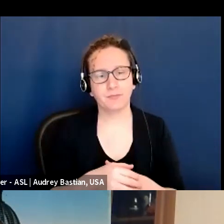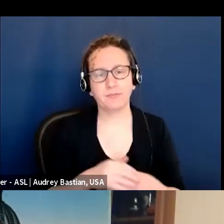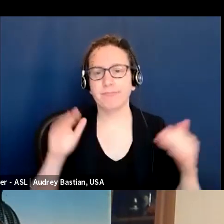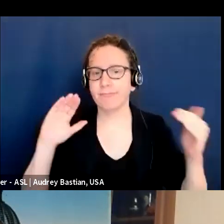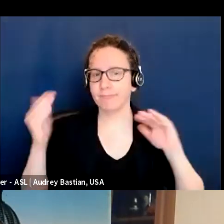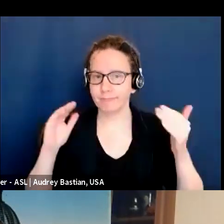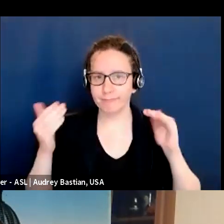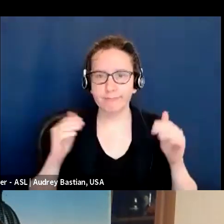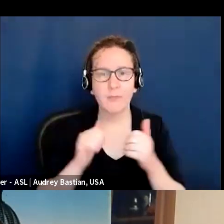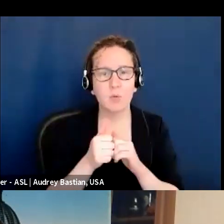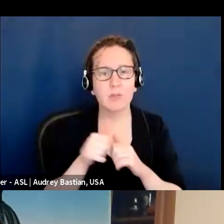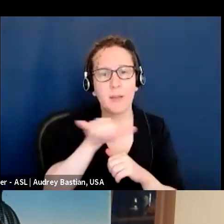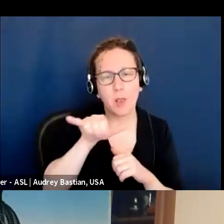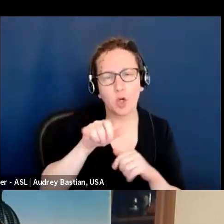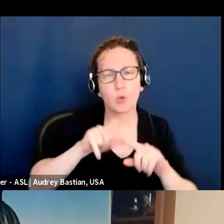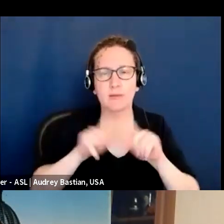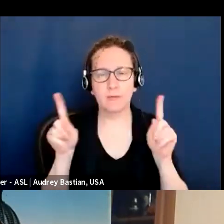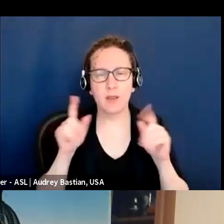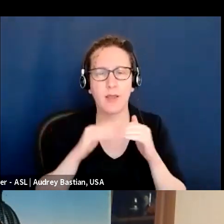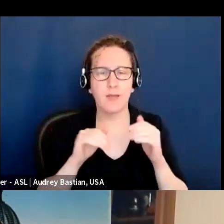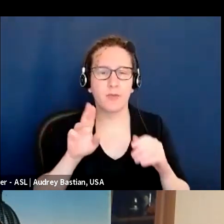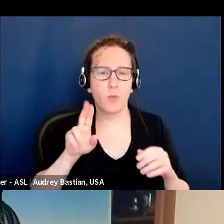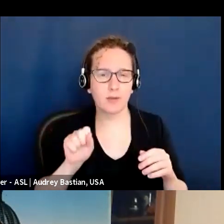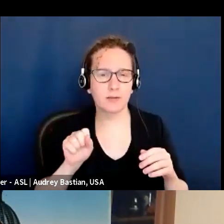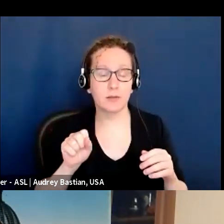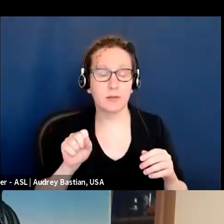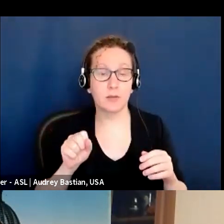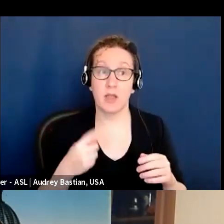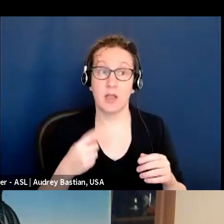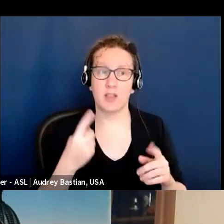see how similar or different to the United States. And I think that was one of my main motivations.